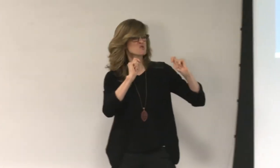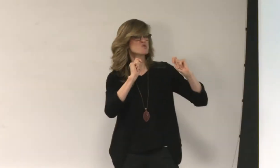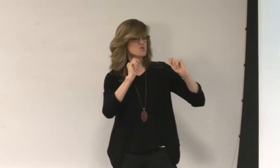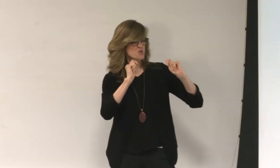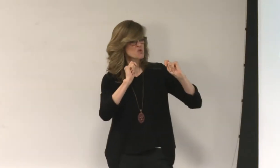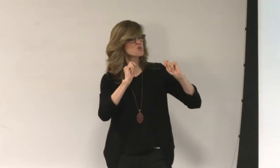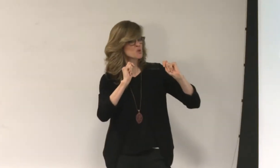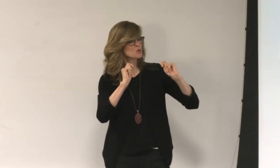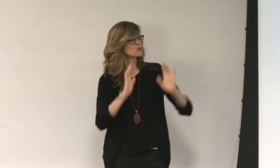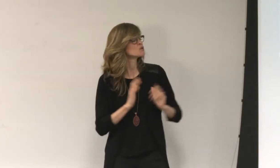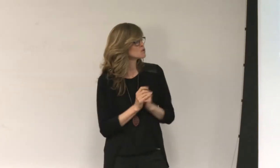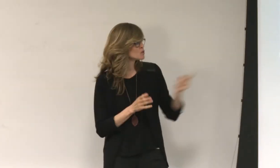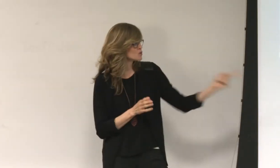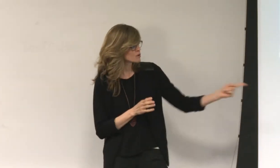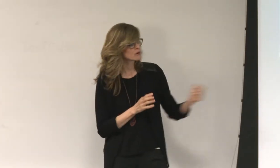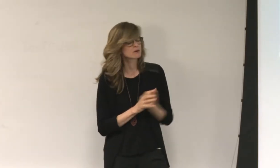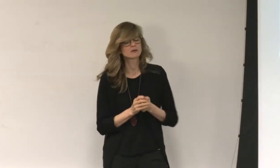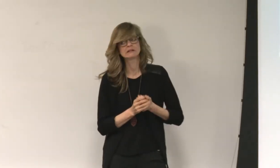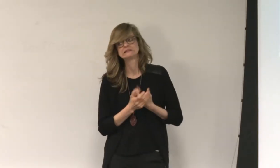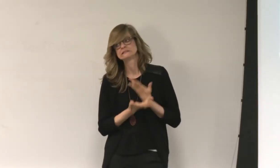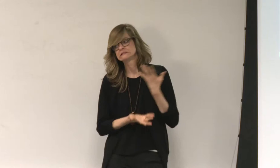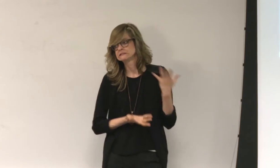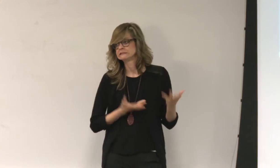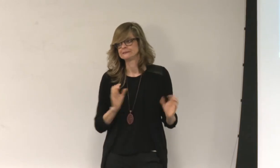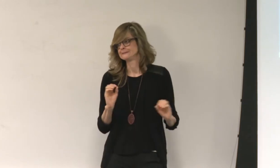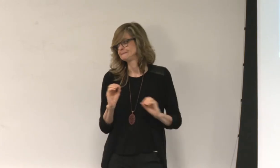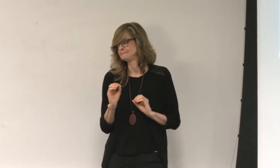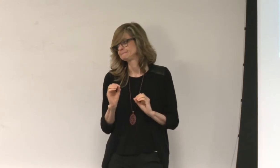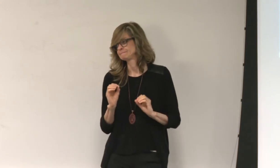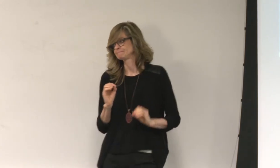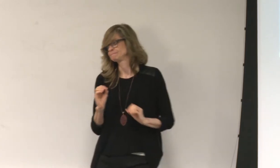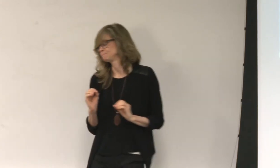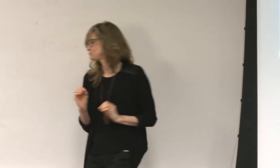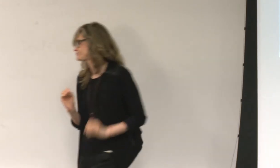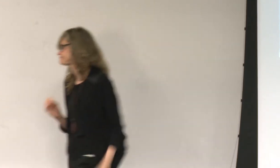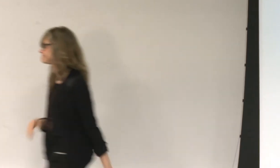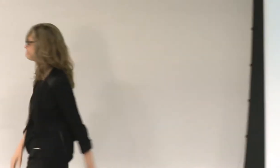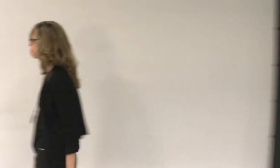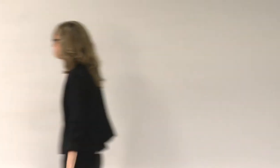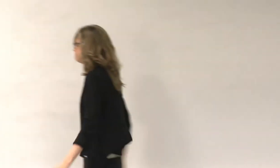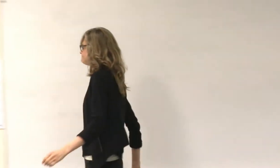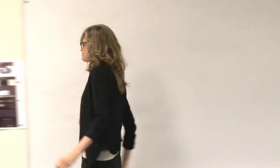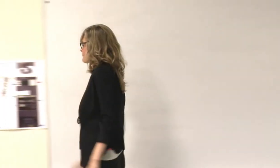AND I THOUGHT THAT WOULD BE GREAT, BUT NOT SO MUCH. SO, THEN I WORKED AS A TUTOR WITH SYLVAN LEARNING CENTER.